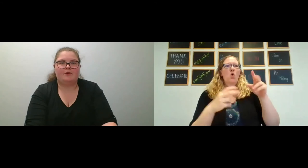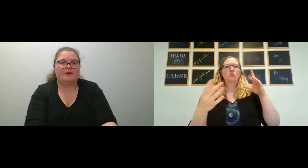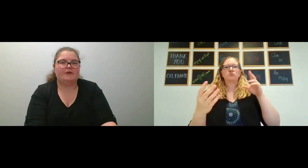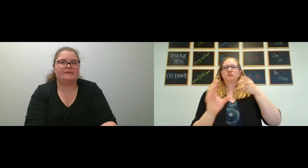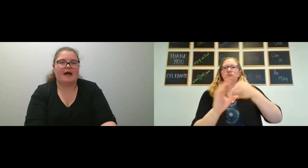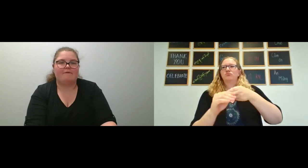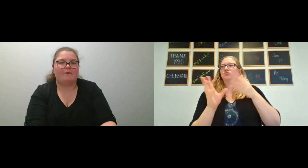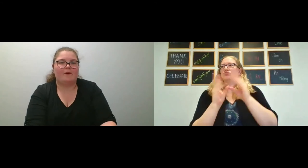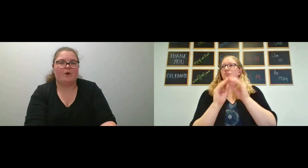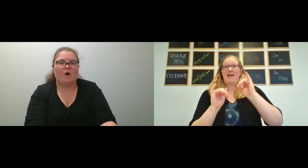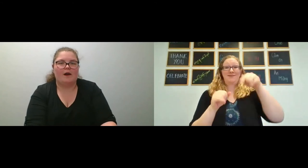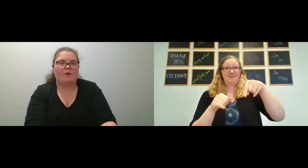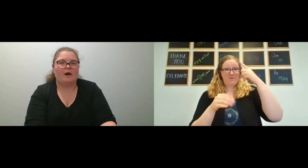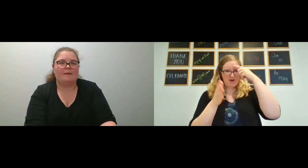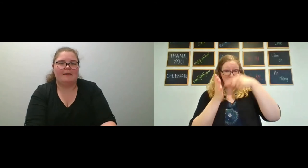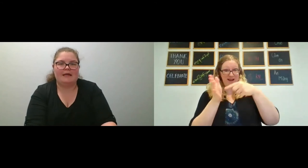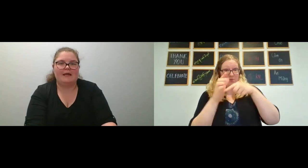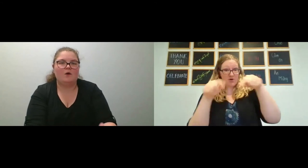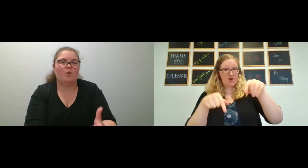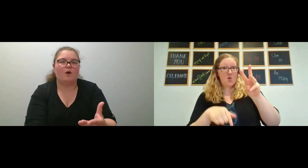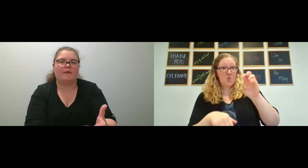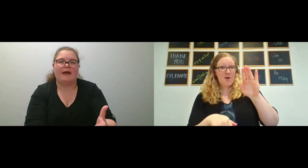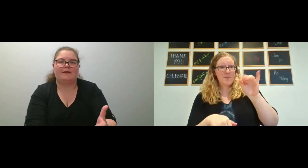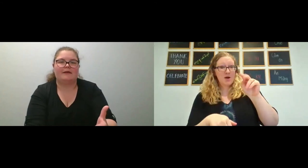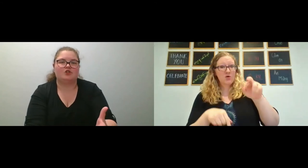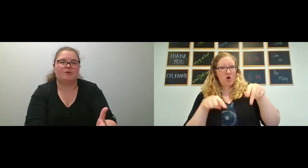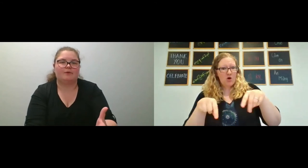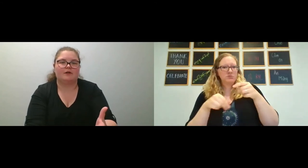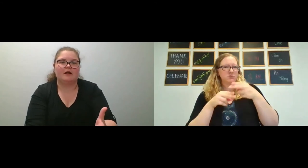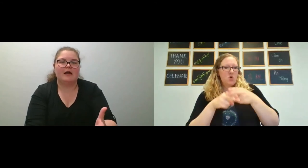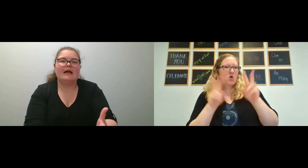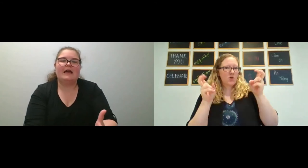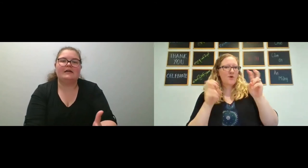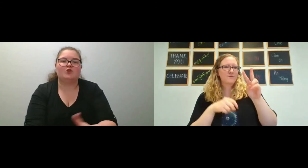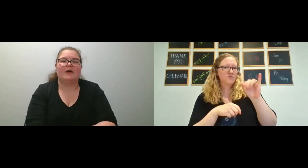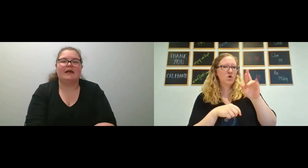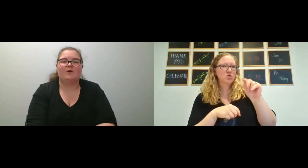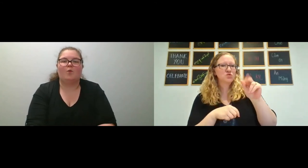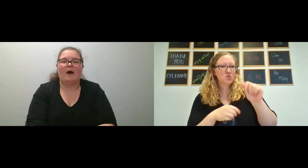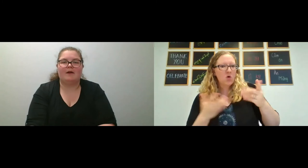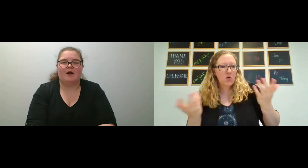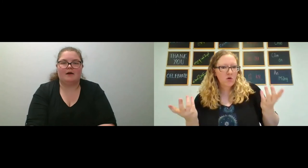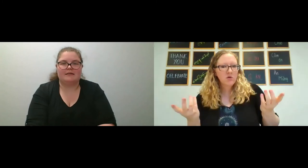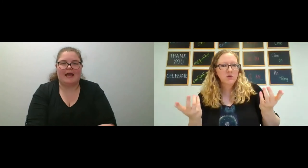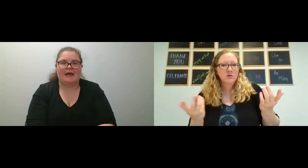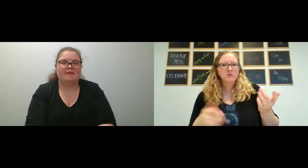You could use that for a one-on-one meeting or like the interpreter is joining the webinar today,